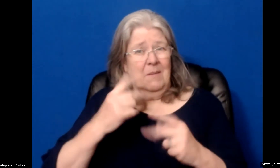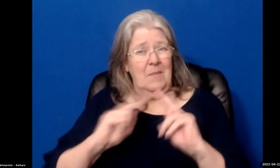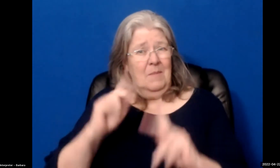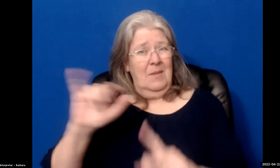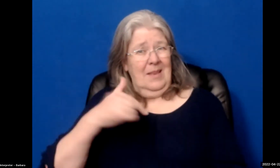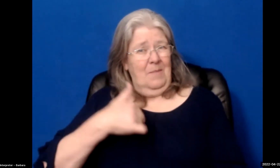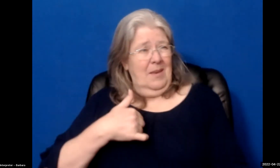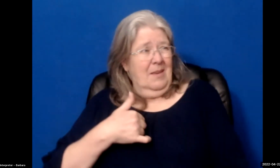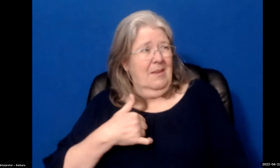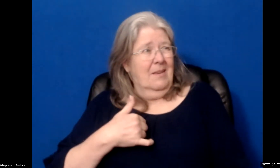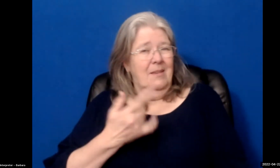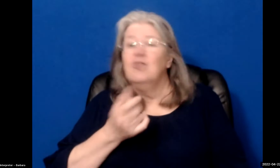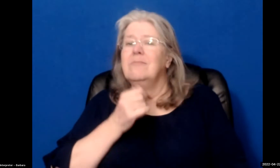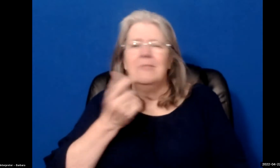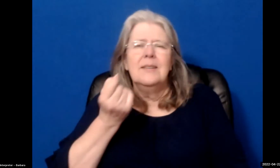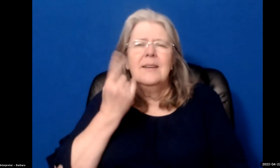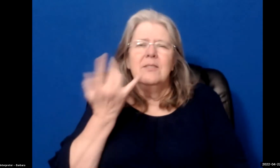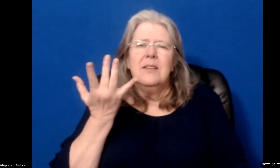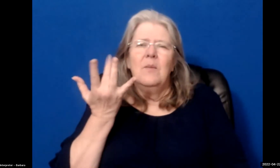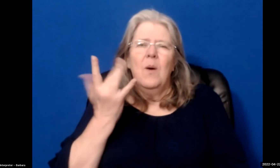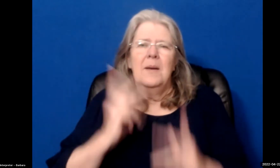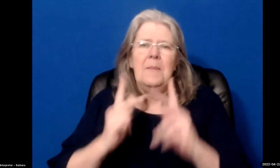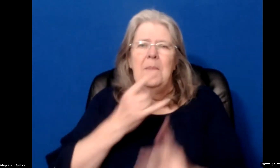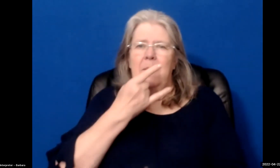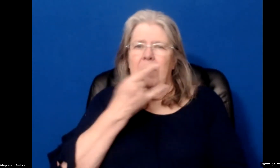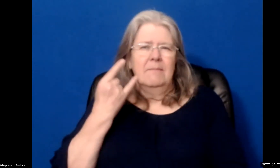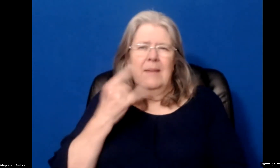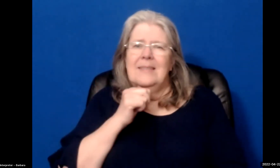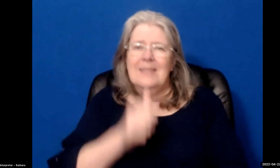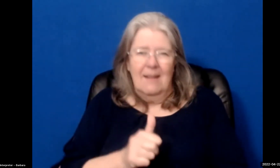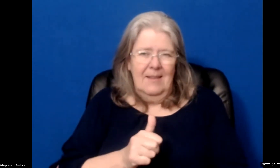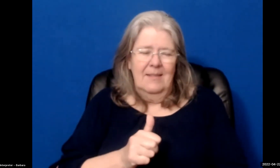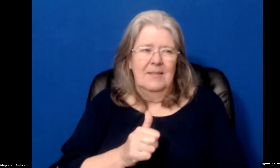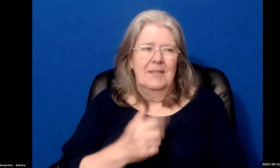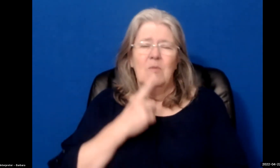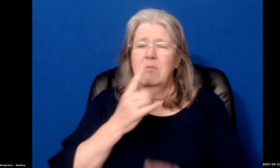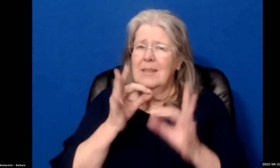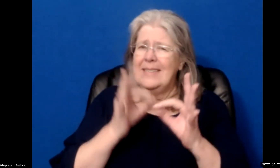you know, didn't understand why it seemed like such a simple thing to do to protect your